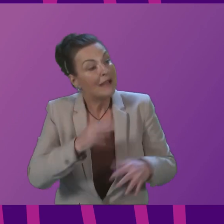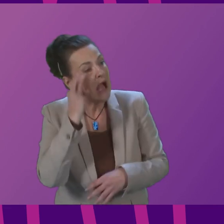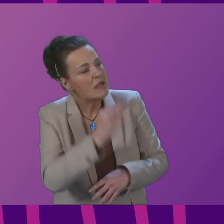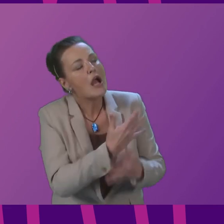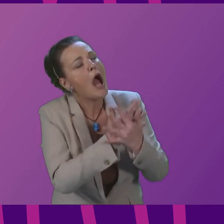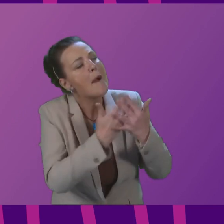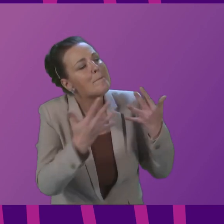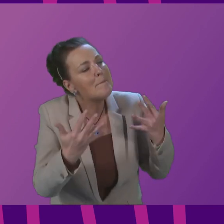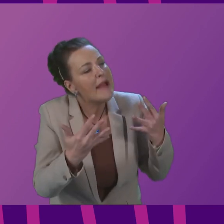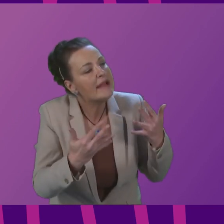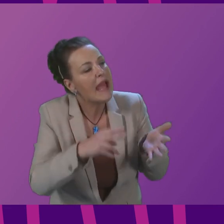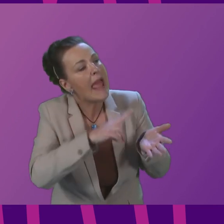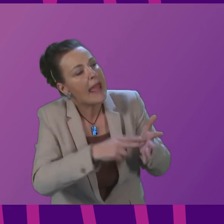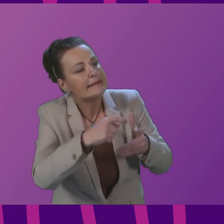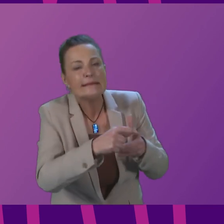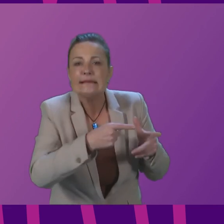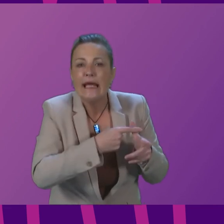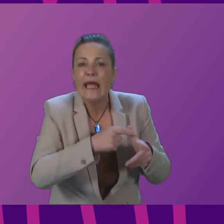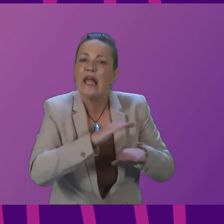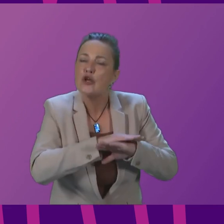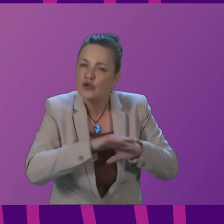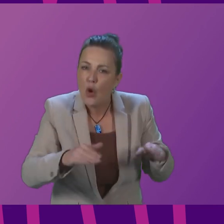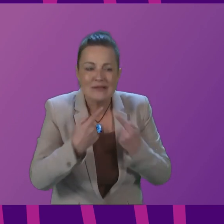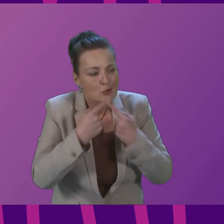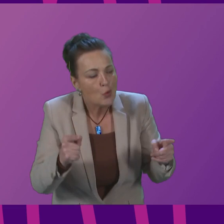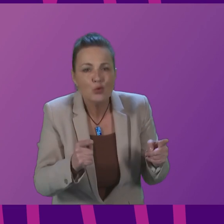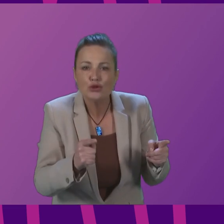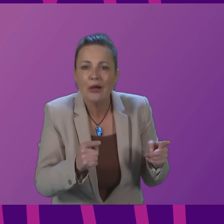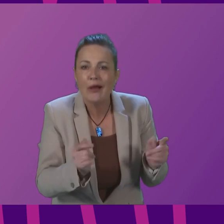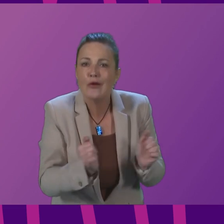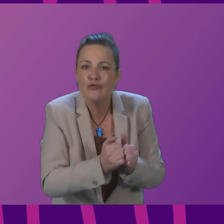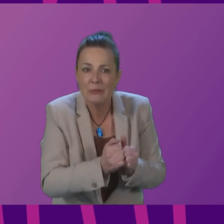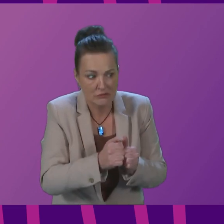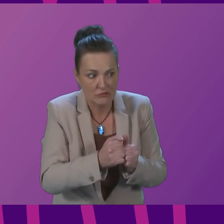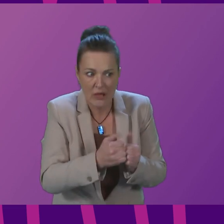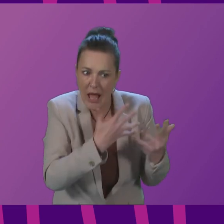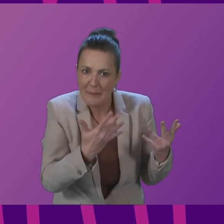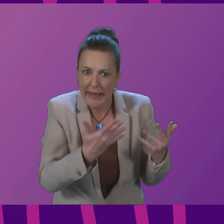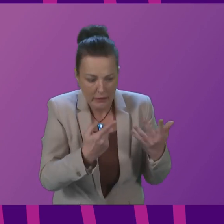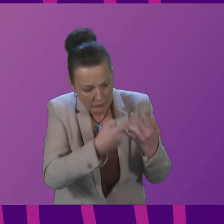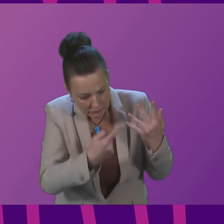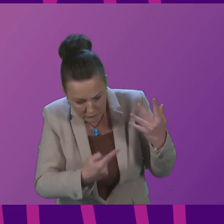orders are in place—how many are there —and whether the First Minister will agree to waive them today.